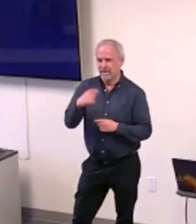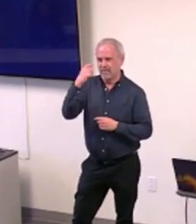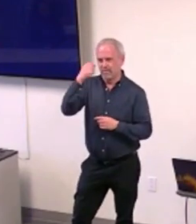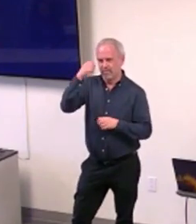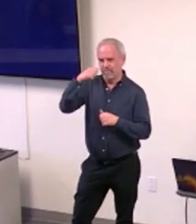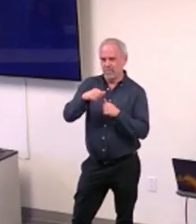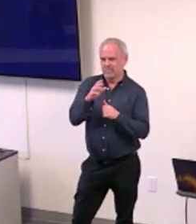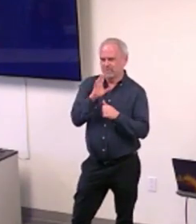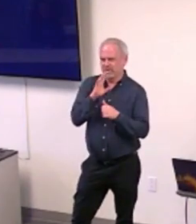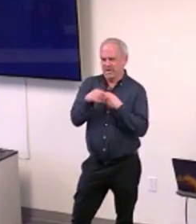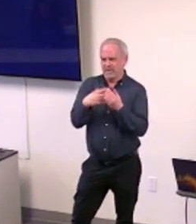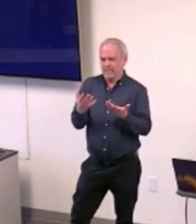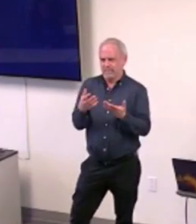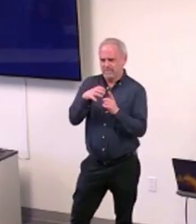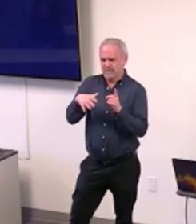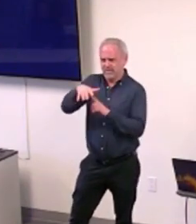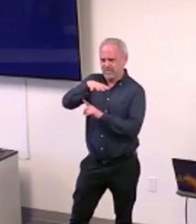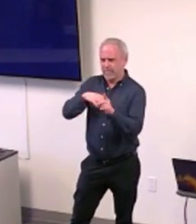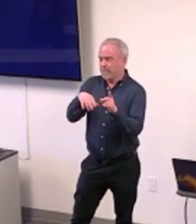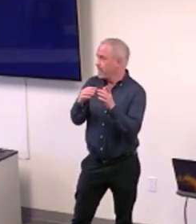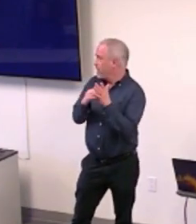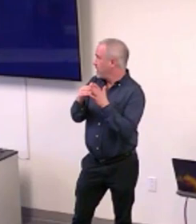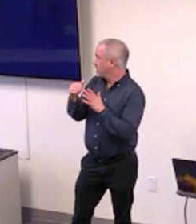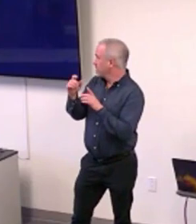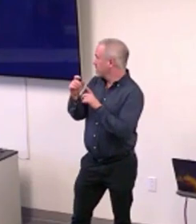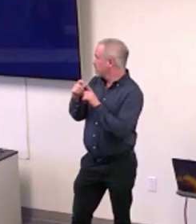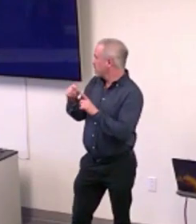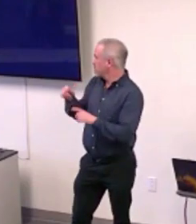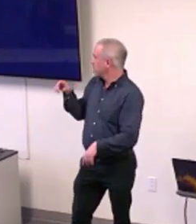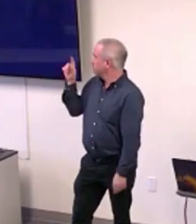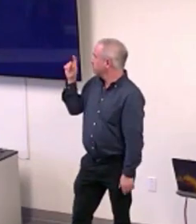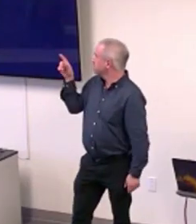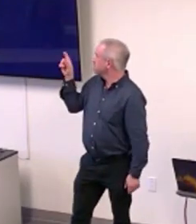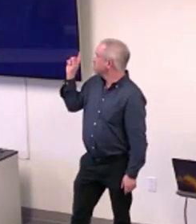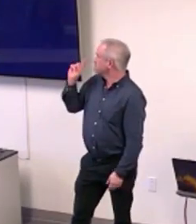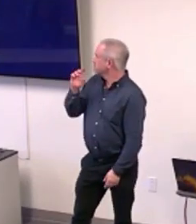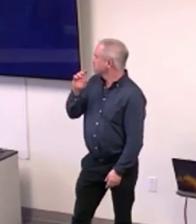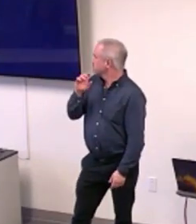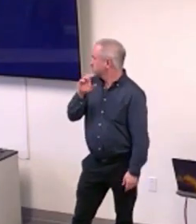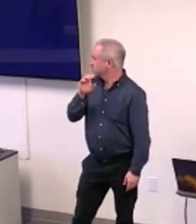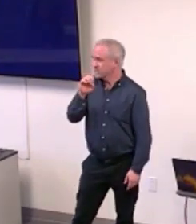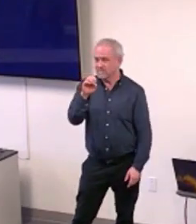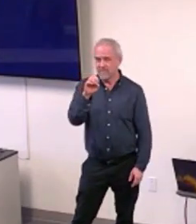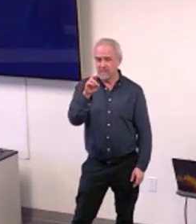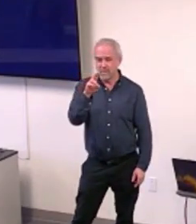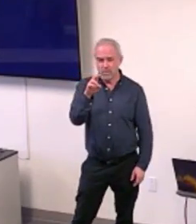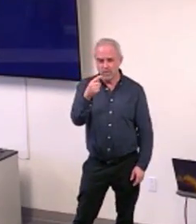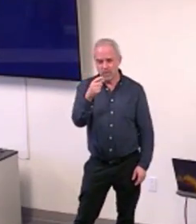Often we talk about eugenesis. And I don't have in this presentation.